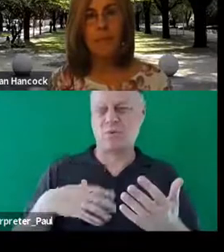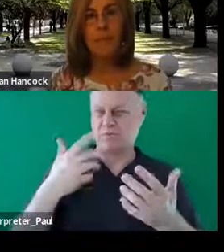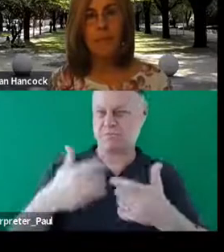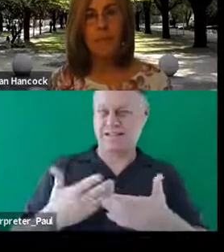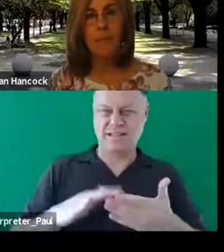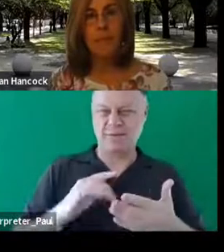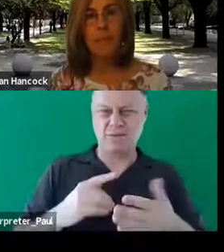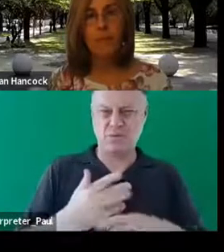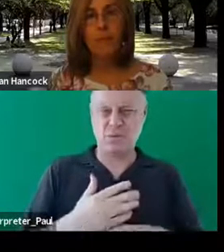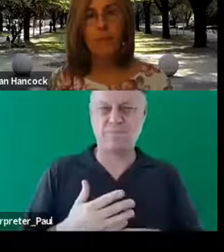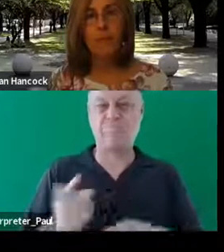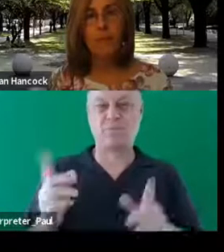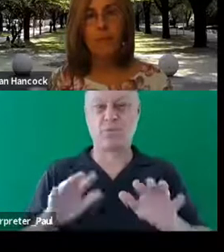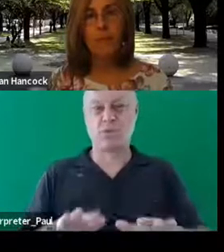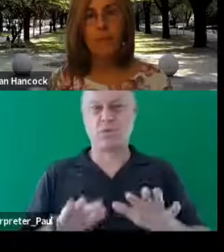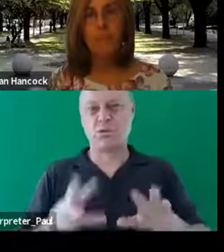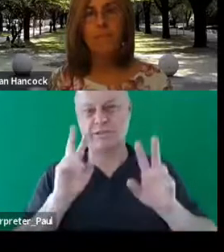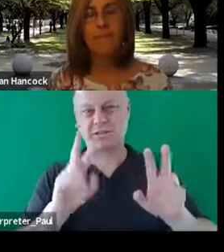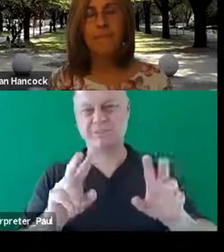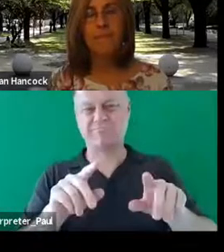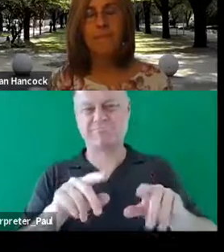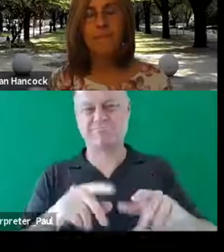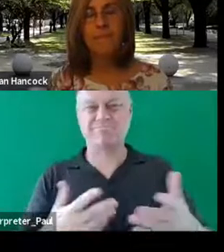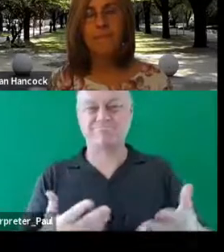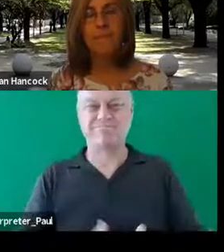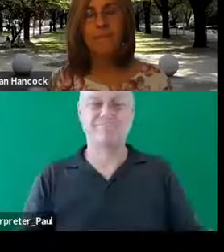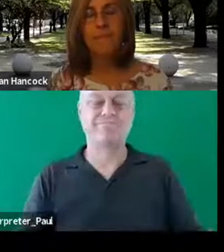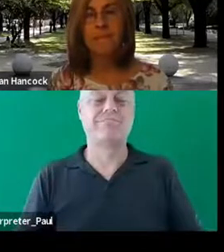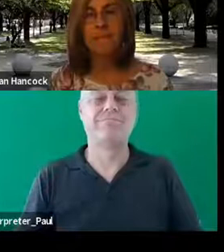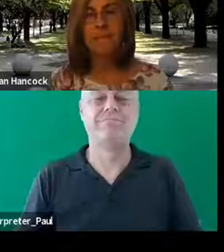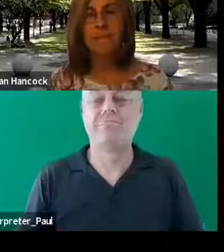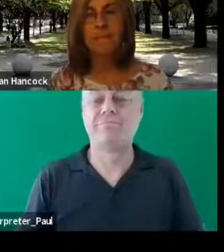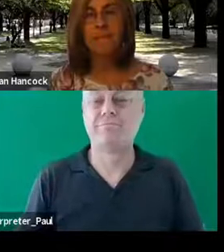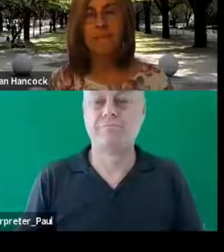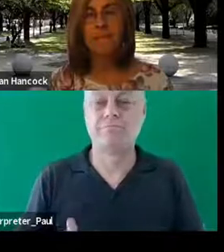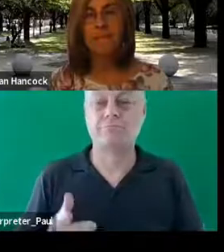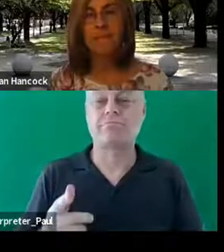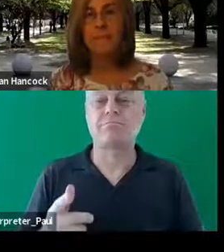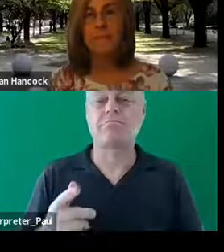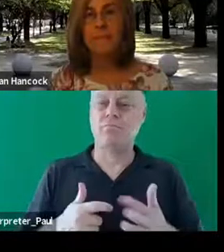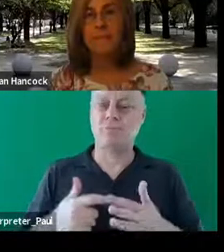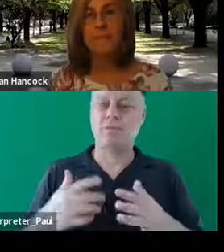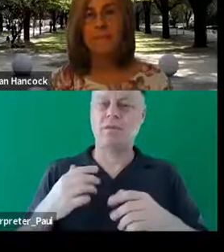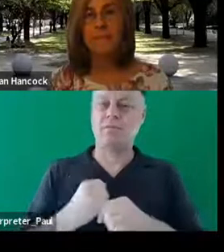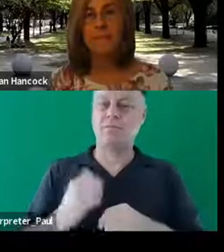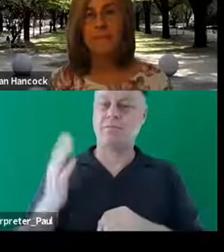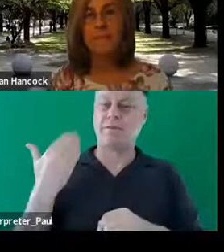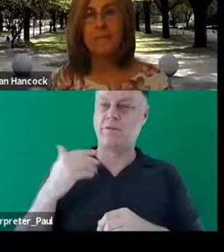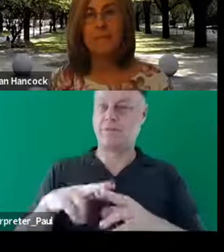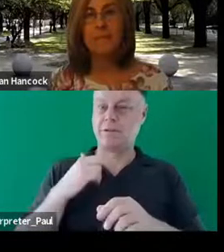So that's what's happening our end. DEBBIE: Watch this space. Yep. Okay. So before that it’s been a combination of that direct Federal government funding and some